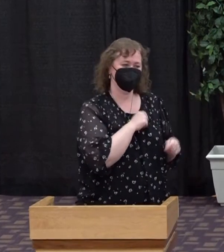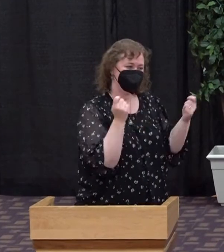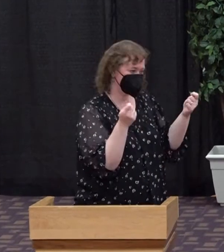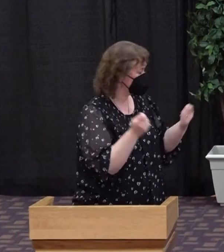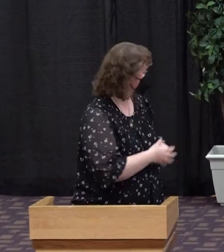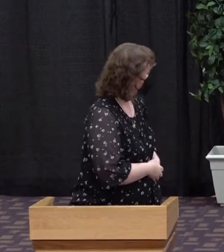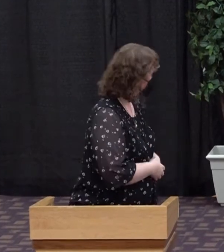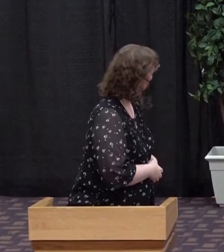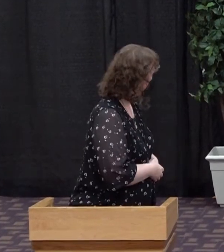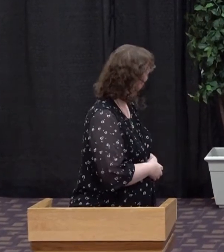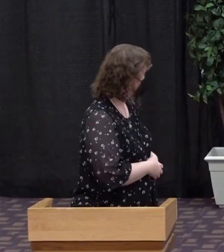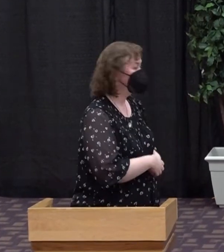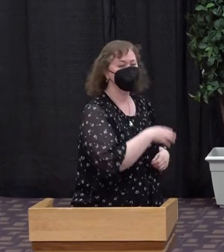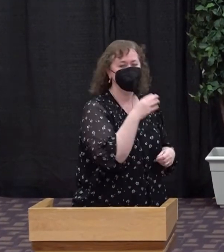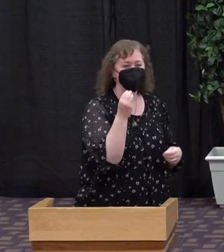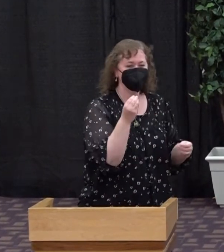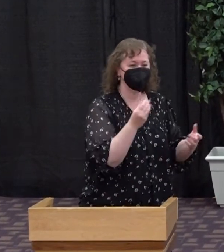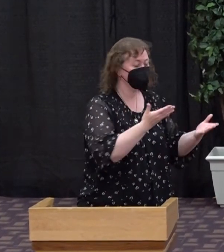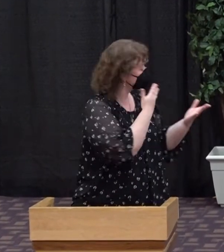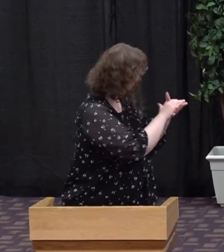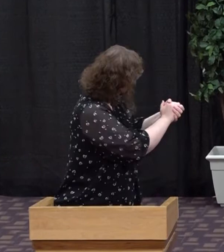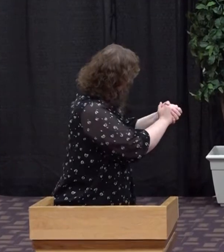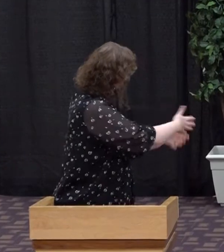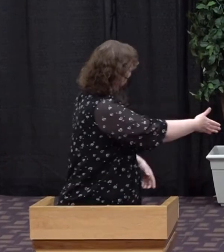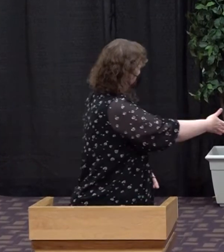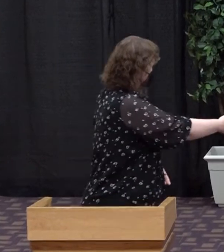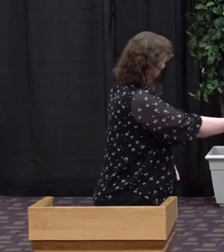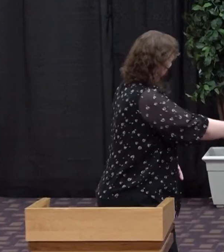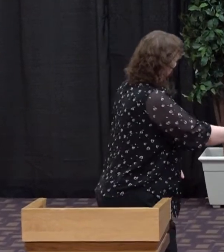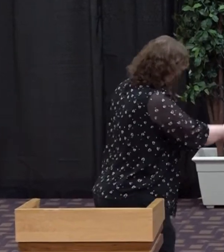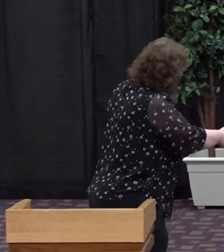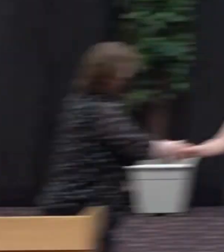And this is a picture from the awards ceremony at the museum. Congratulations!